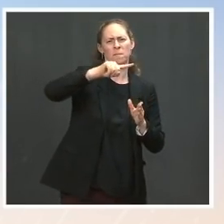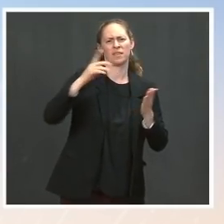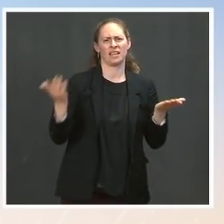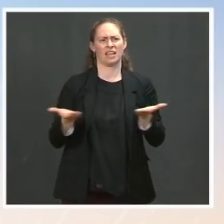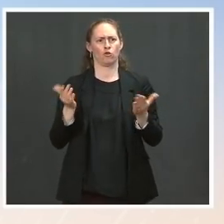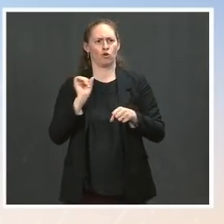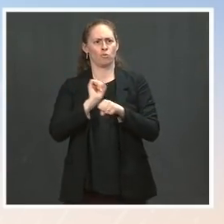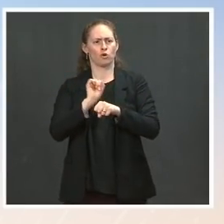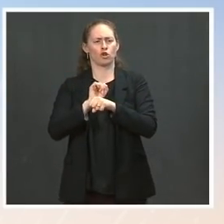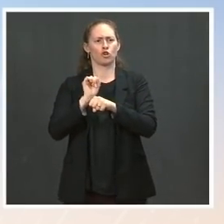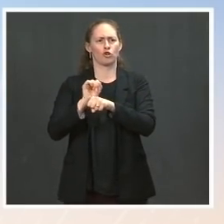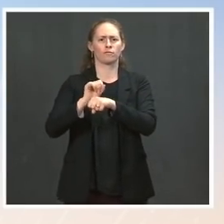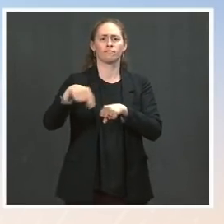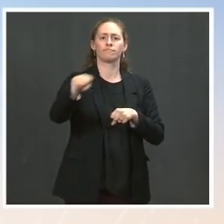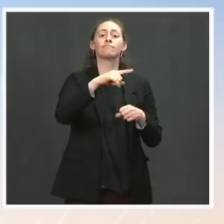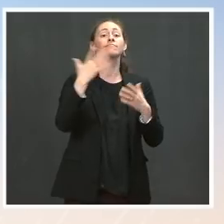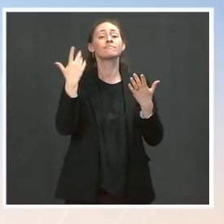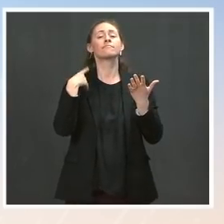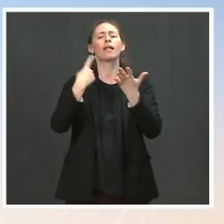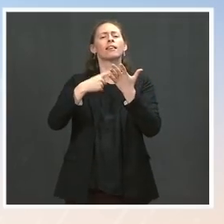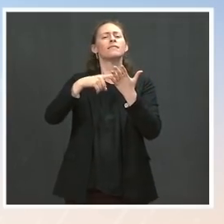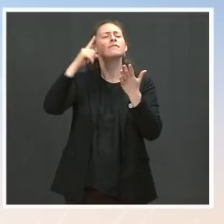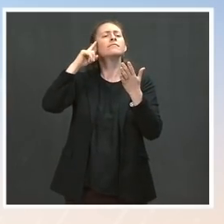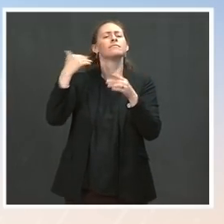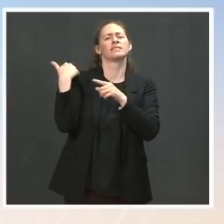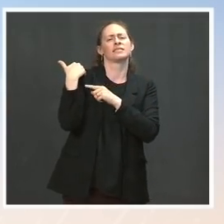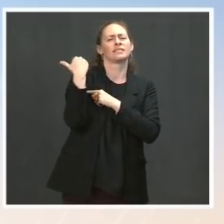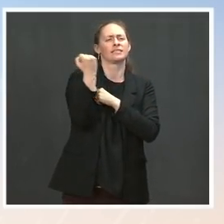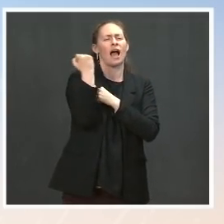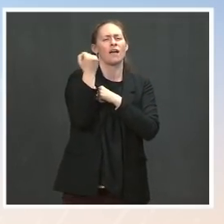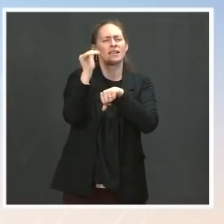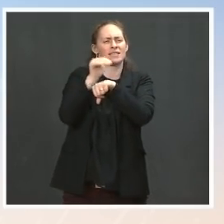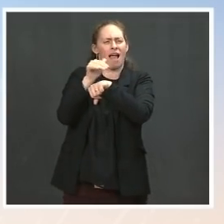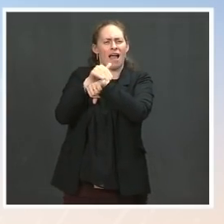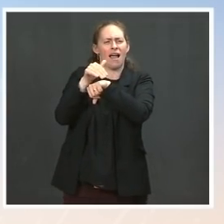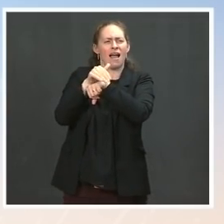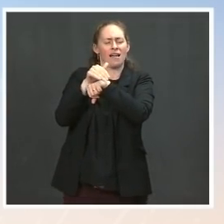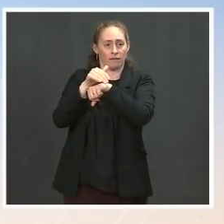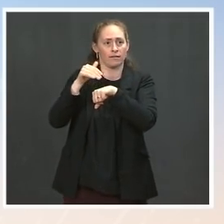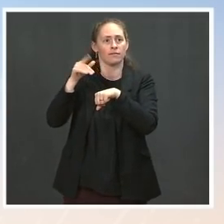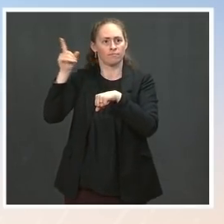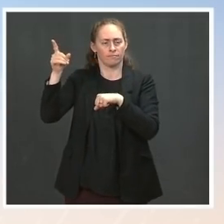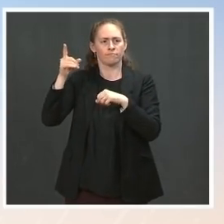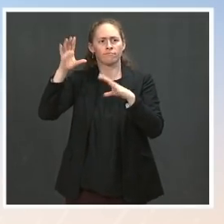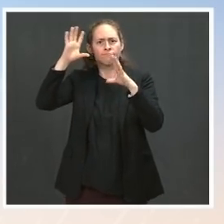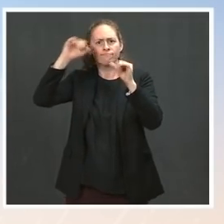As you know, a key part of the President's Build Back Better plan includes a significant increase in the number of electric vehicles